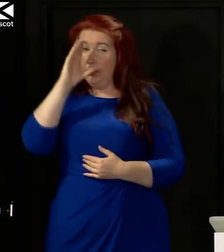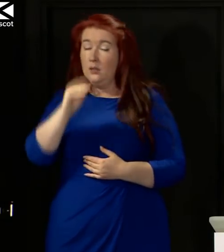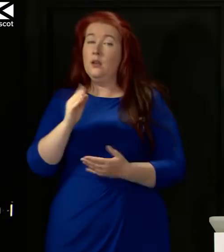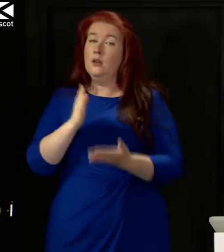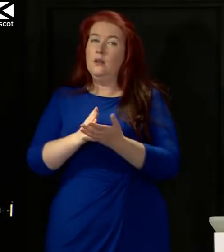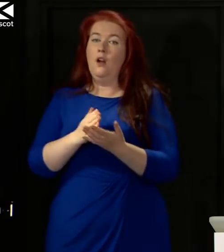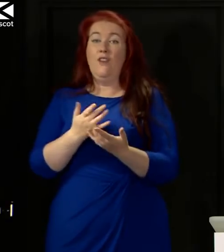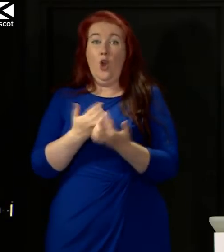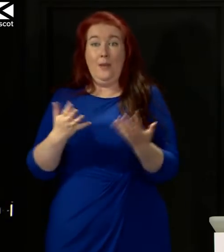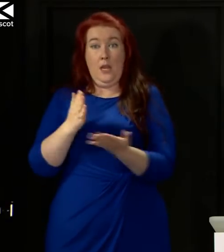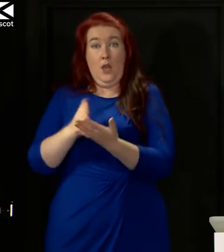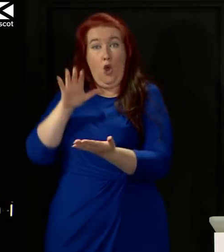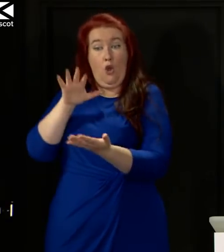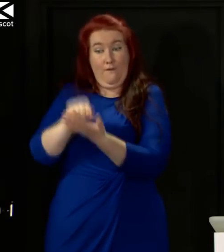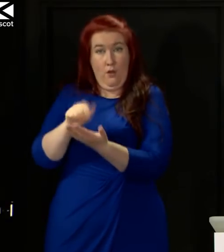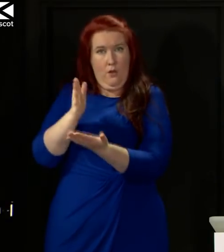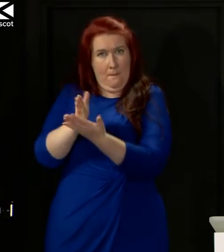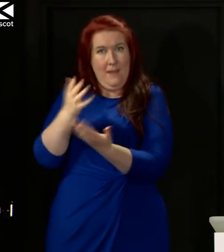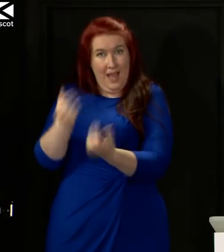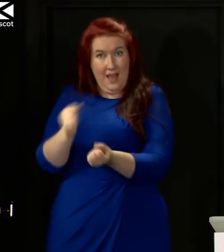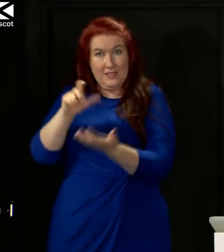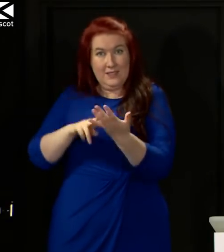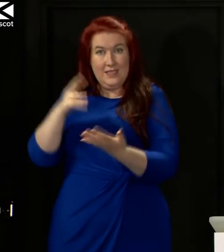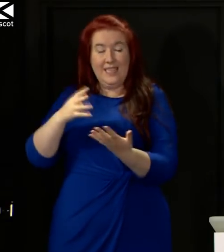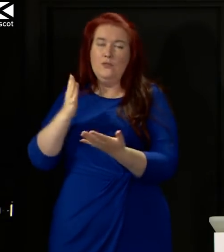of 11 in the number of confirmed cases.